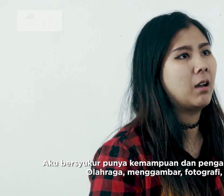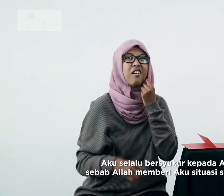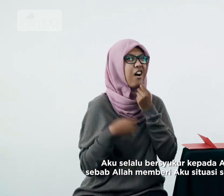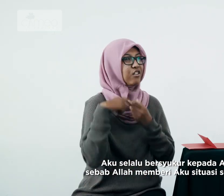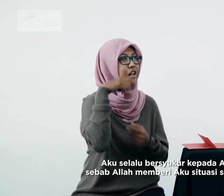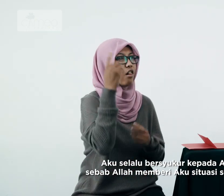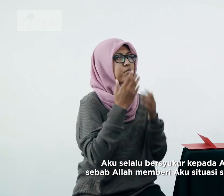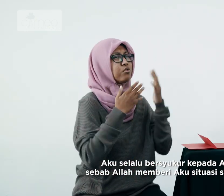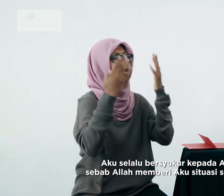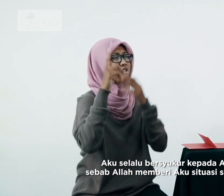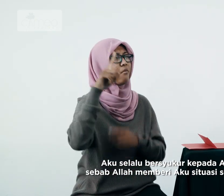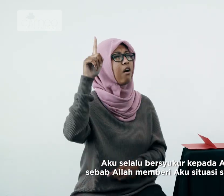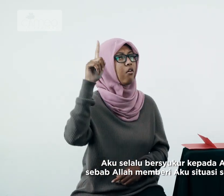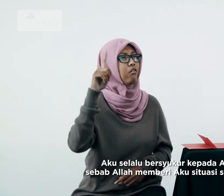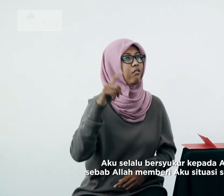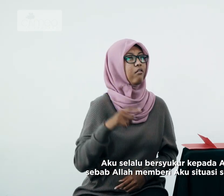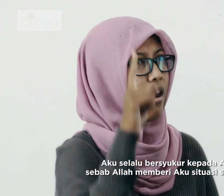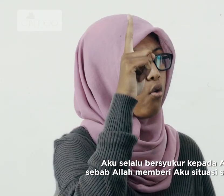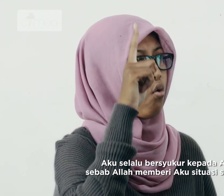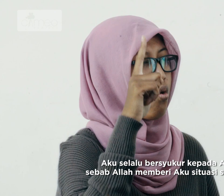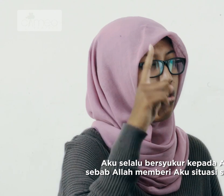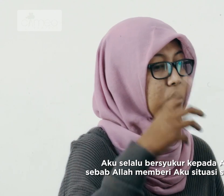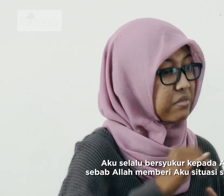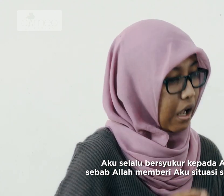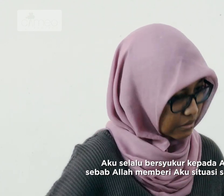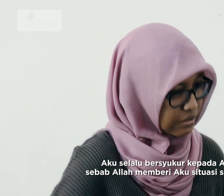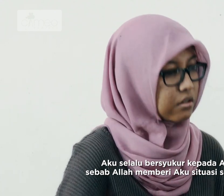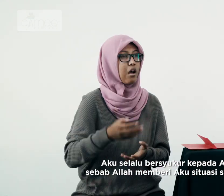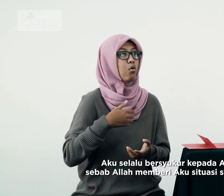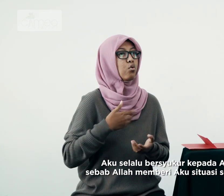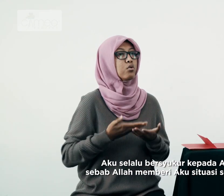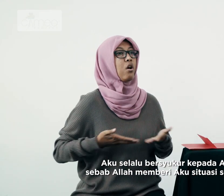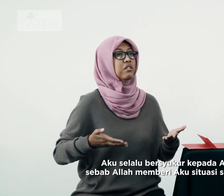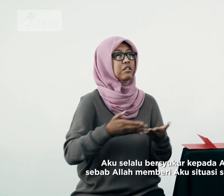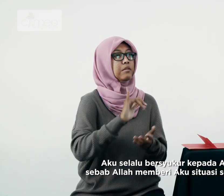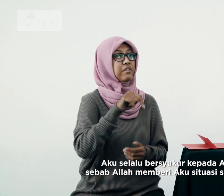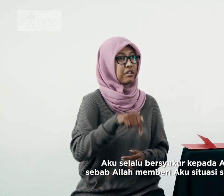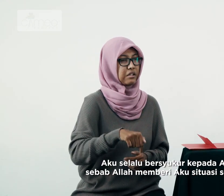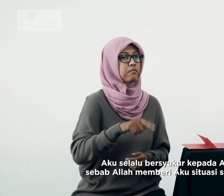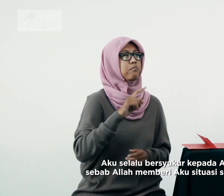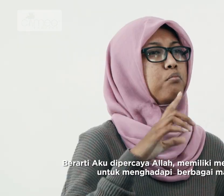I'm always thankful to God that God had given me this situation.